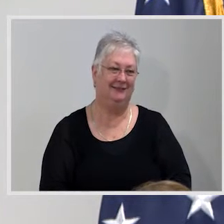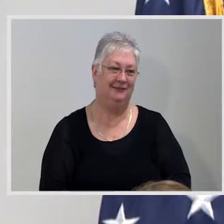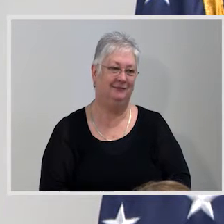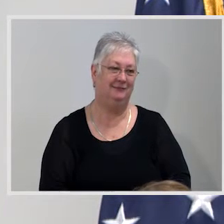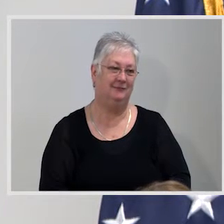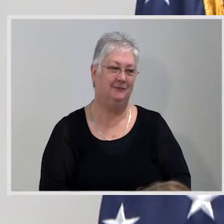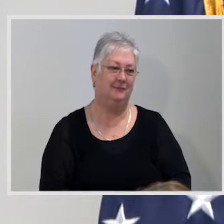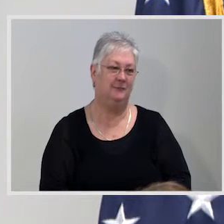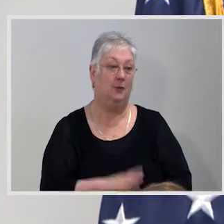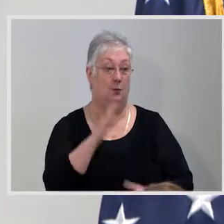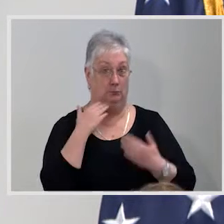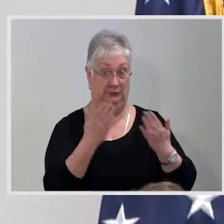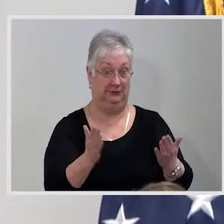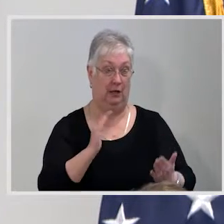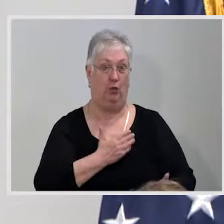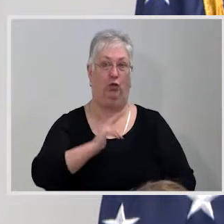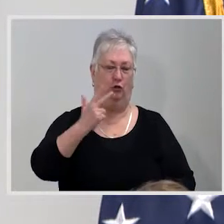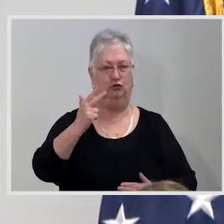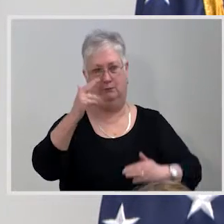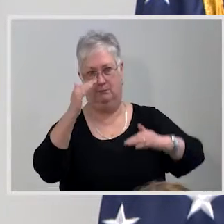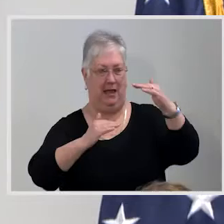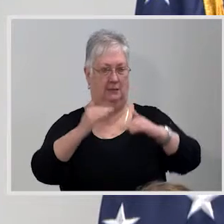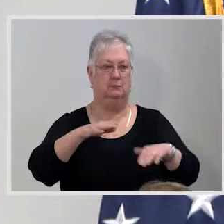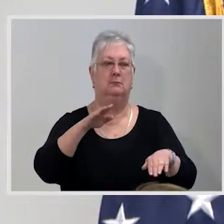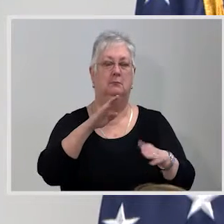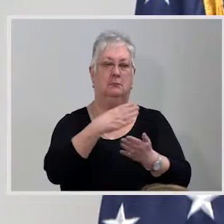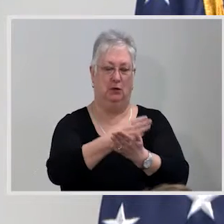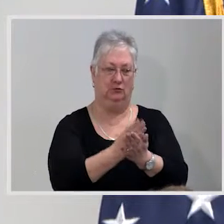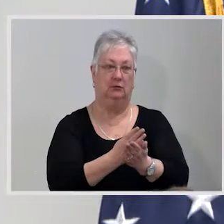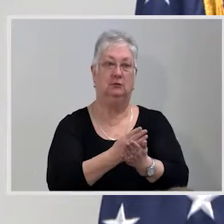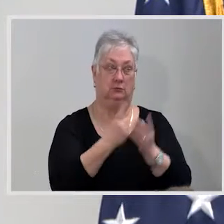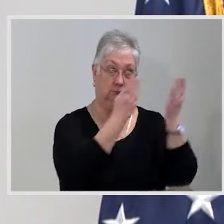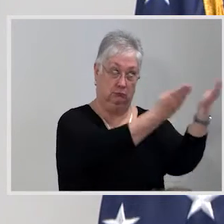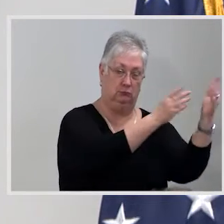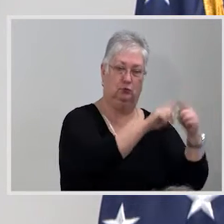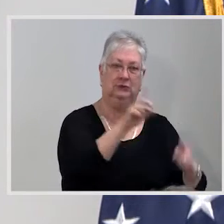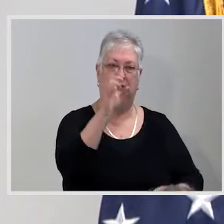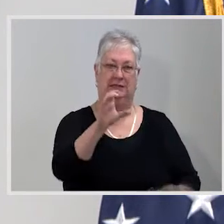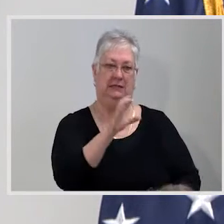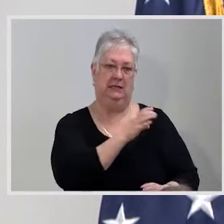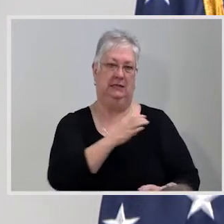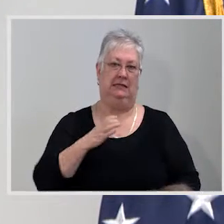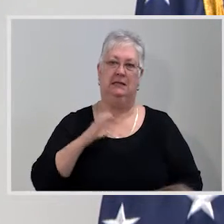OF THE DISTRICT OF COLUMBIA. SO THAT'S GOOD, RIGHT?